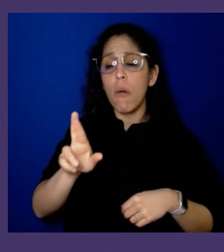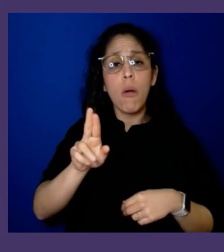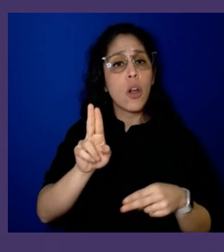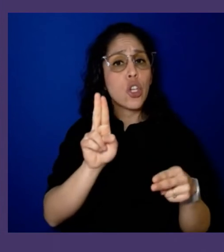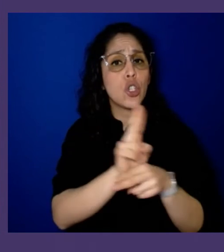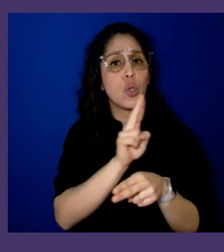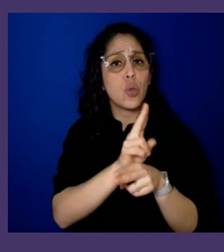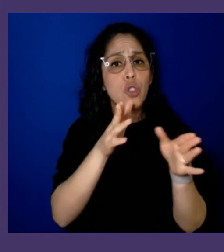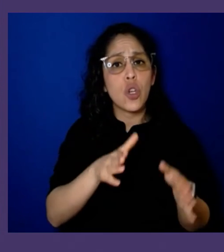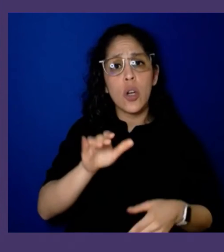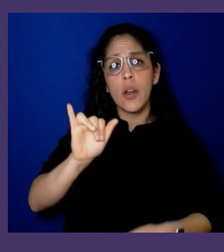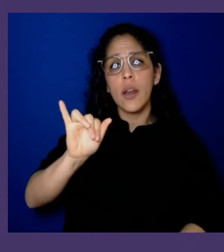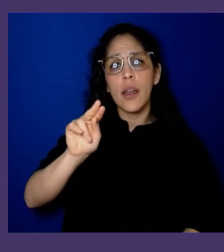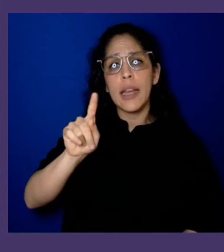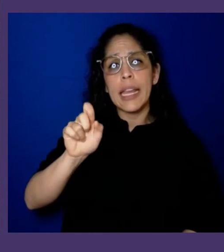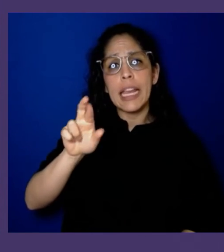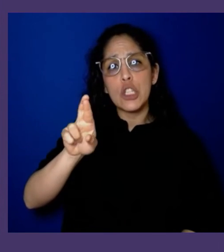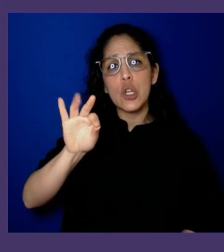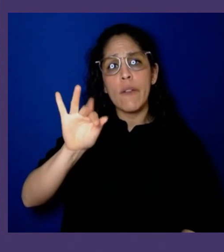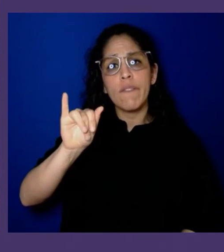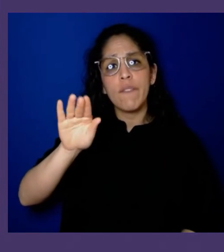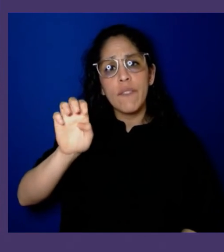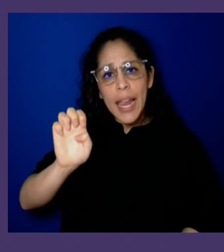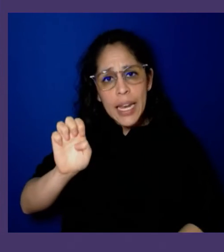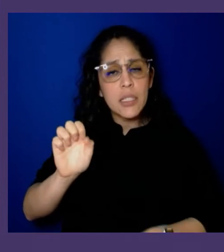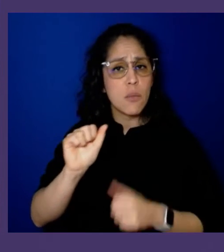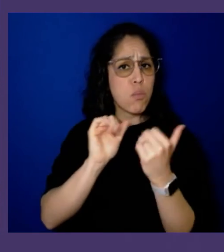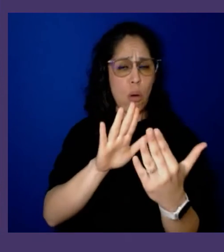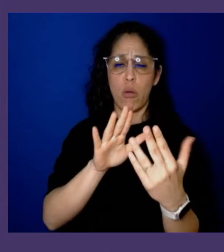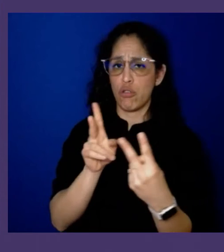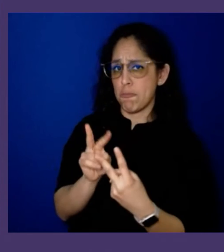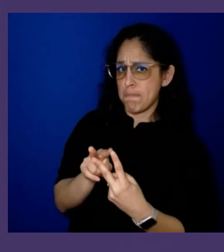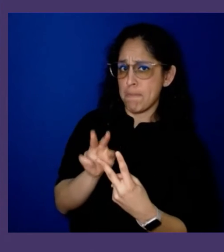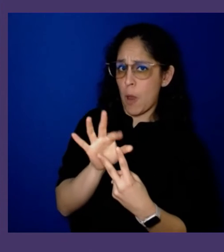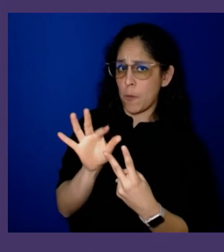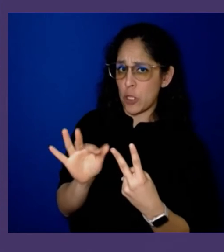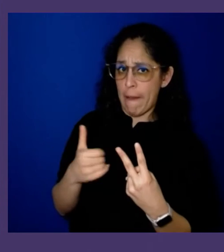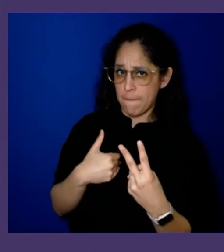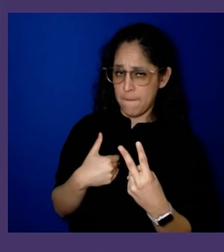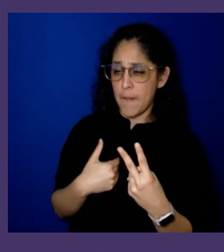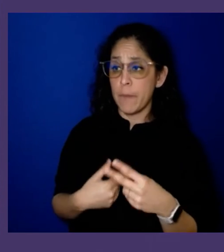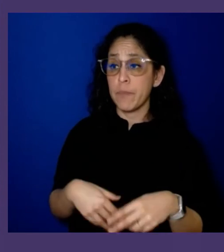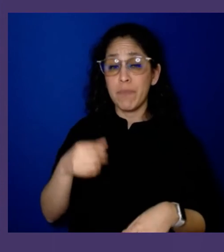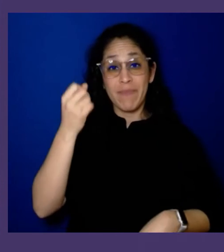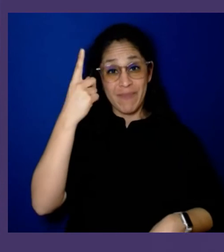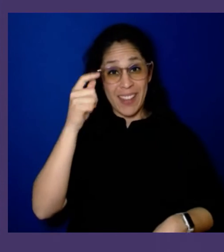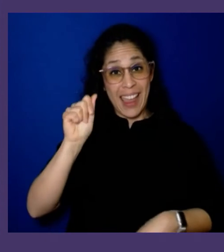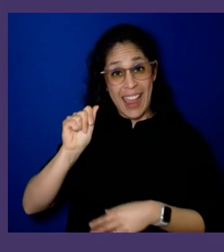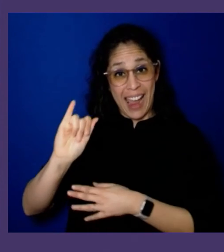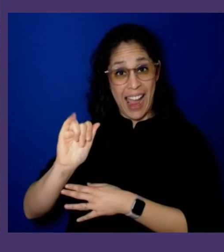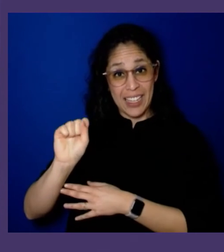That's something that AI Studio has actually, they've done pretty well.